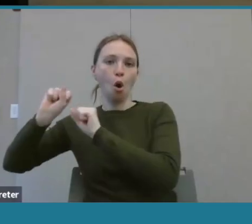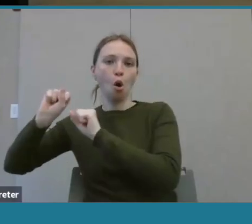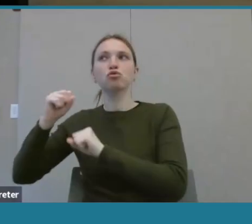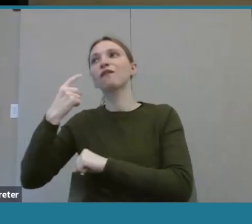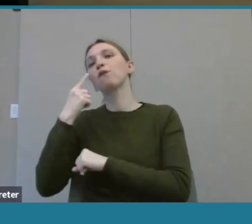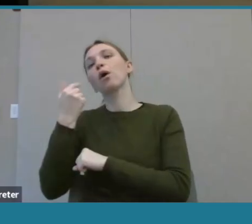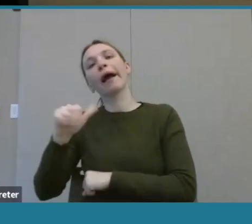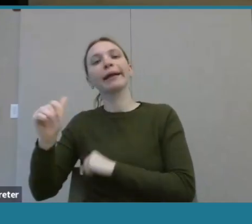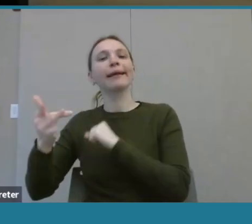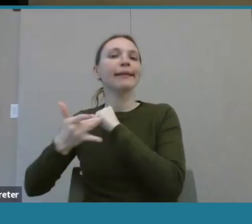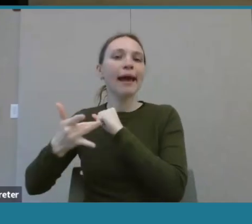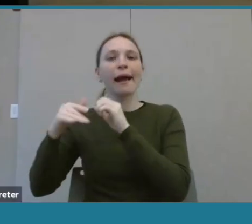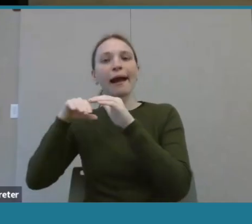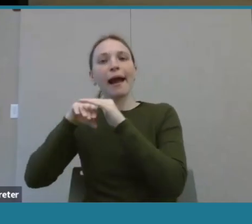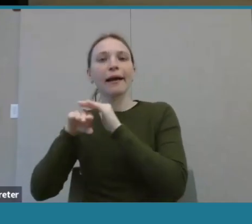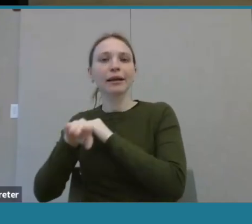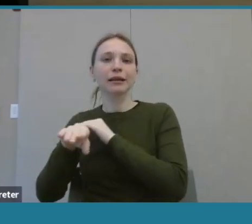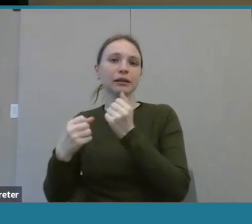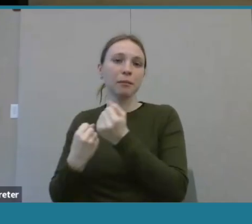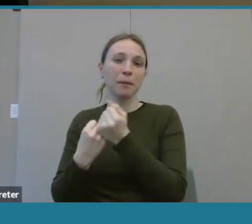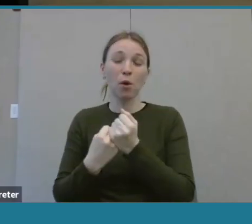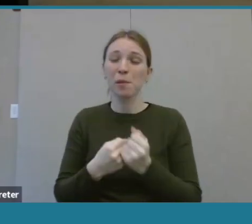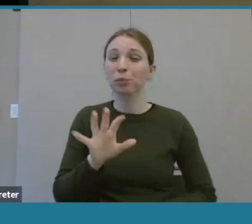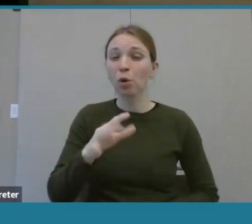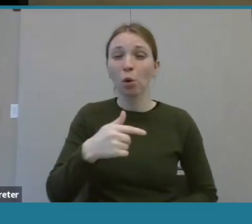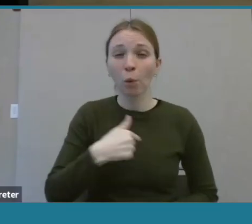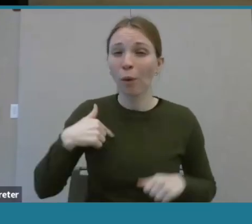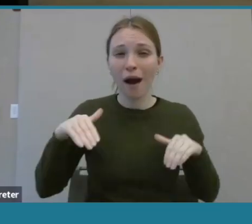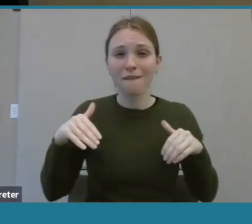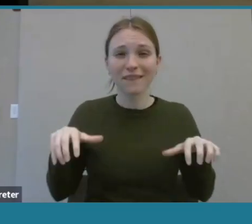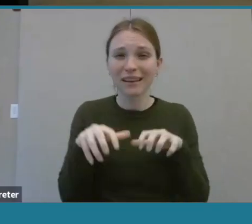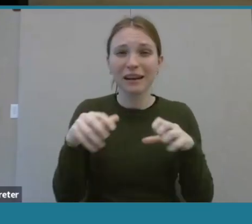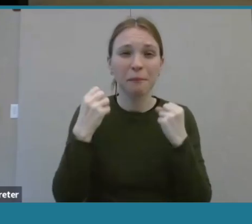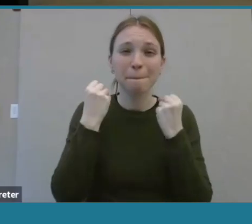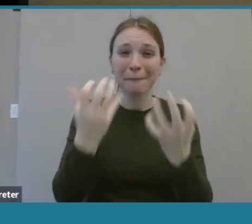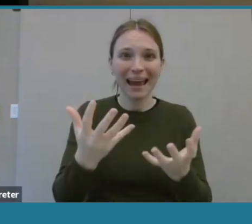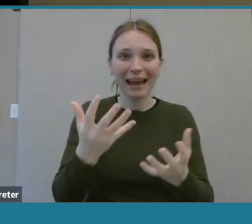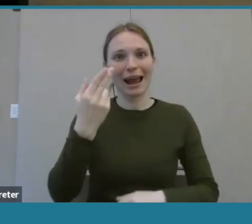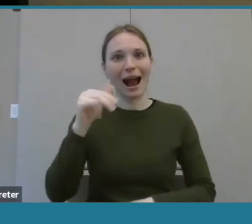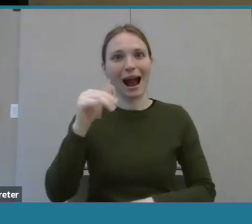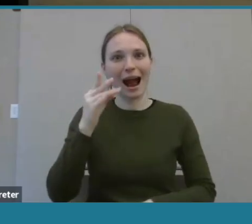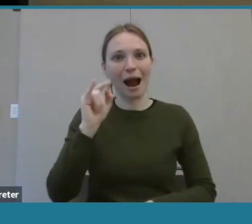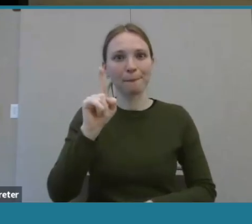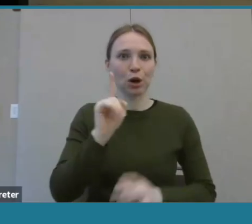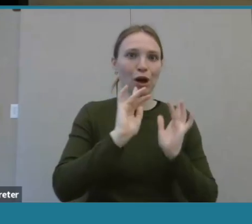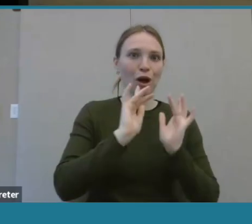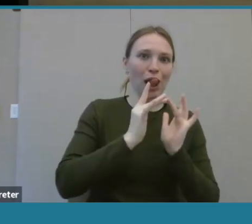We haven't done very many hybrid events, so I want to make sure that if you're in that Zoom room and you've got things to say, please do.